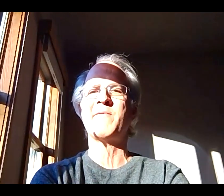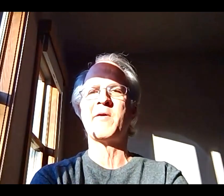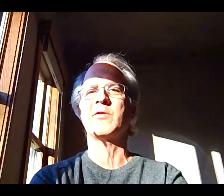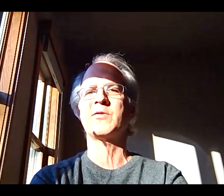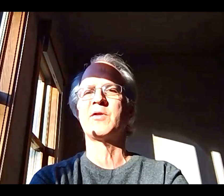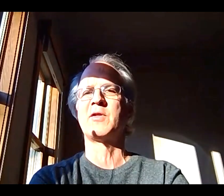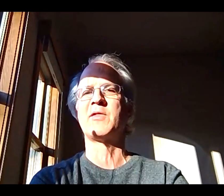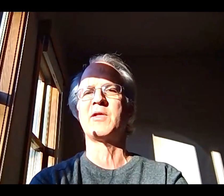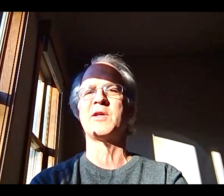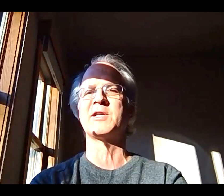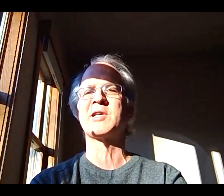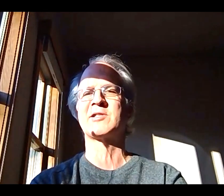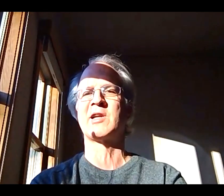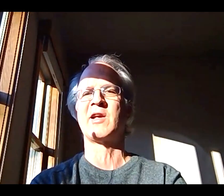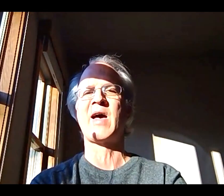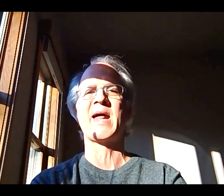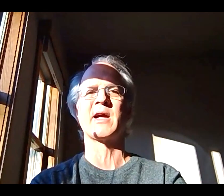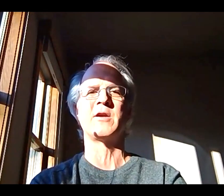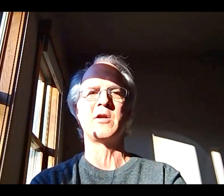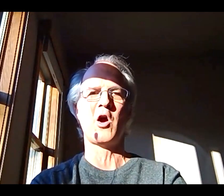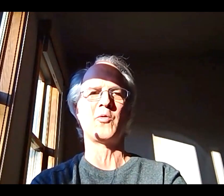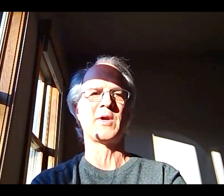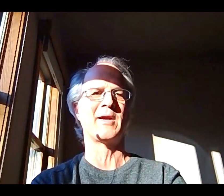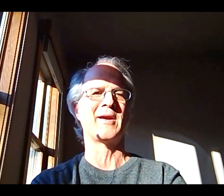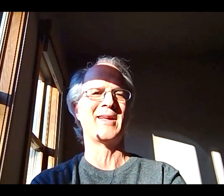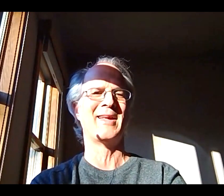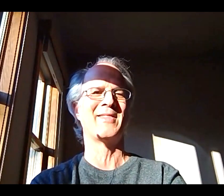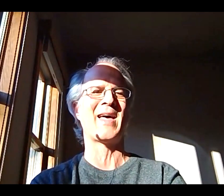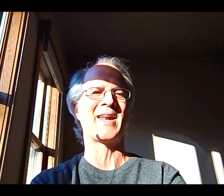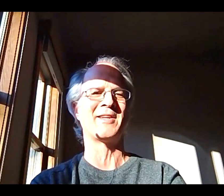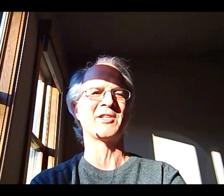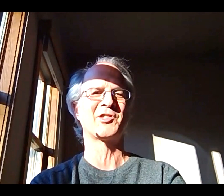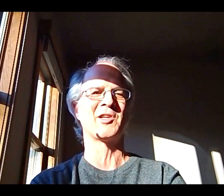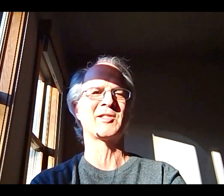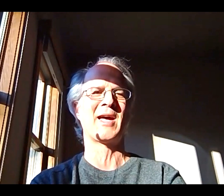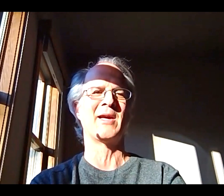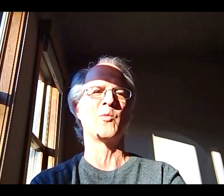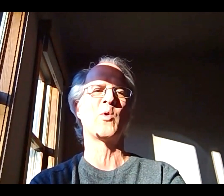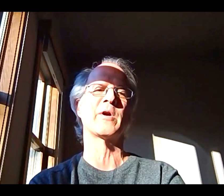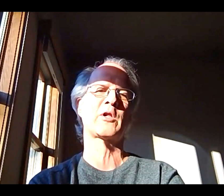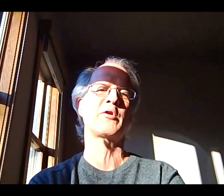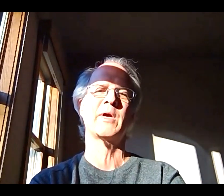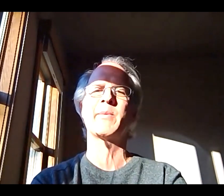he felt the necessity of adding a note in that edition to say we're including it